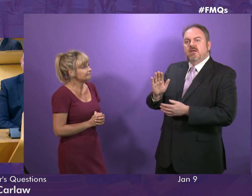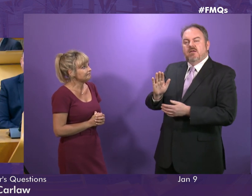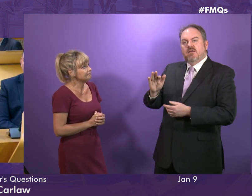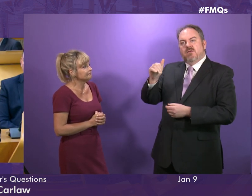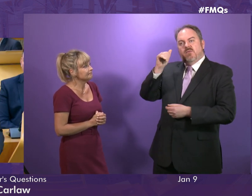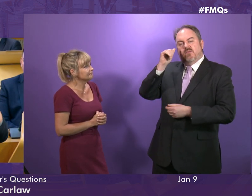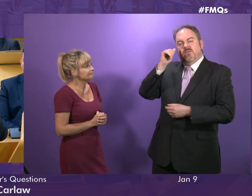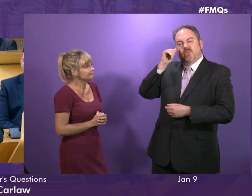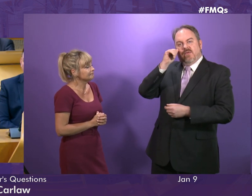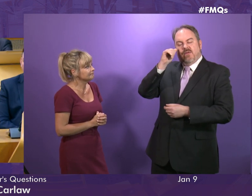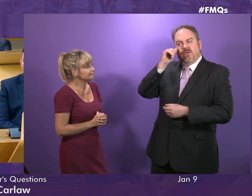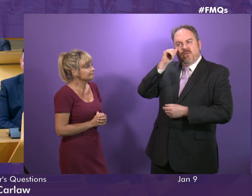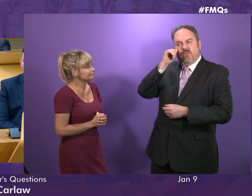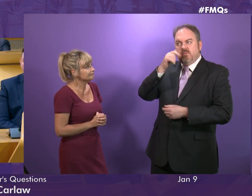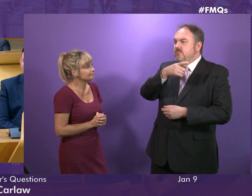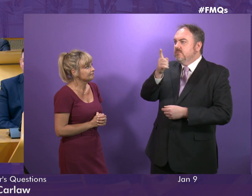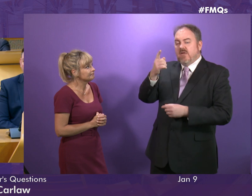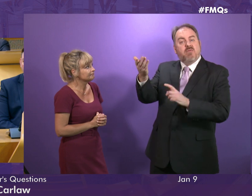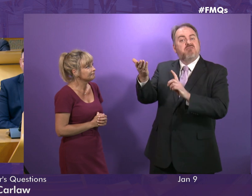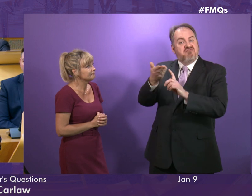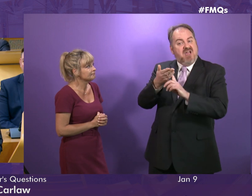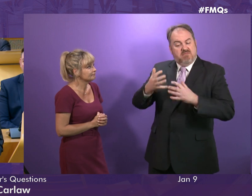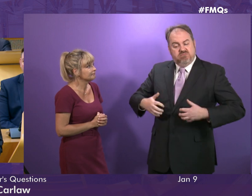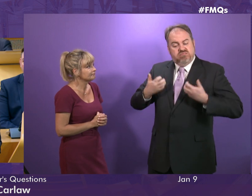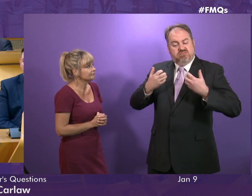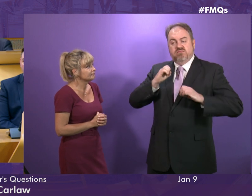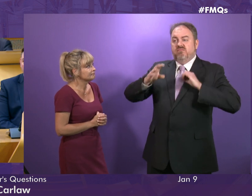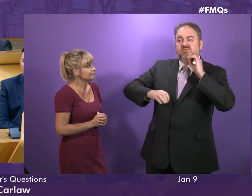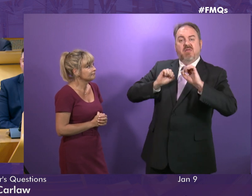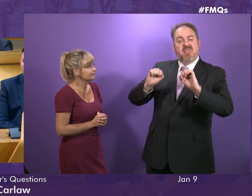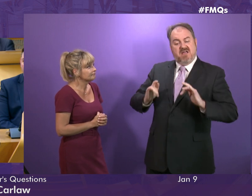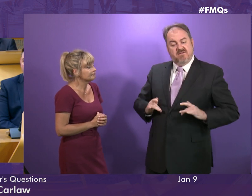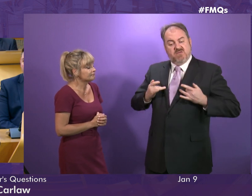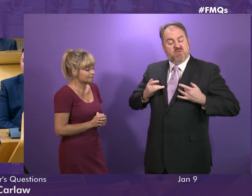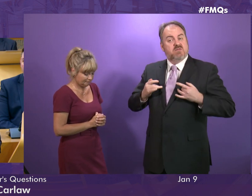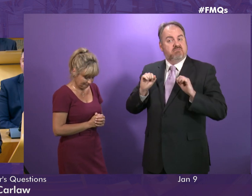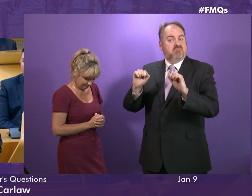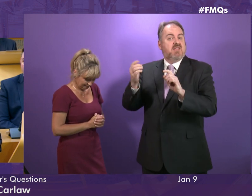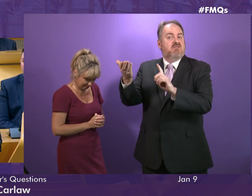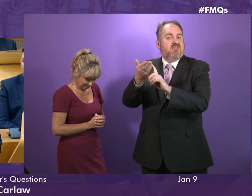I always defend people’s right to express their view if they have the opportunity to do so.